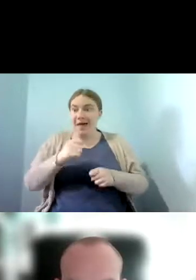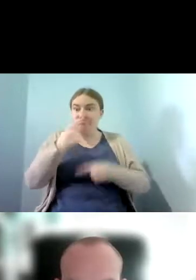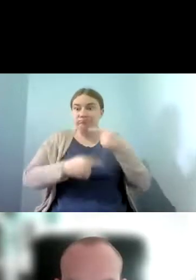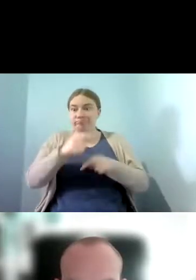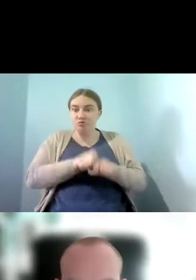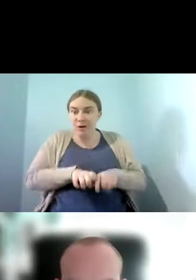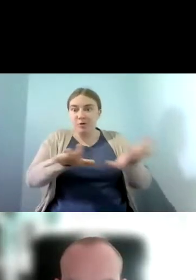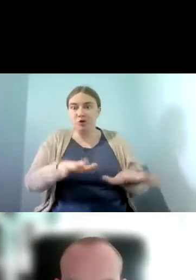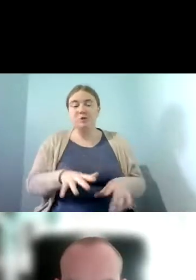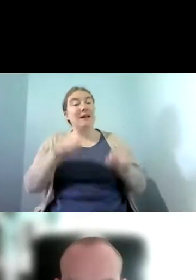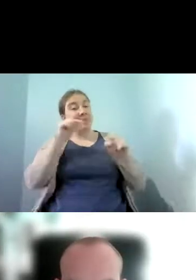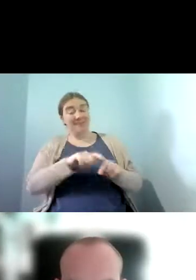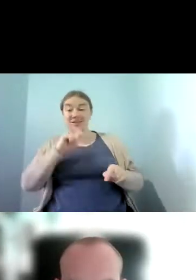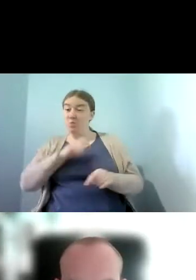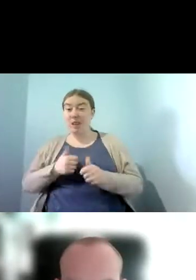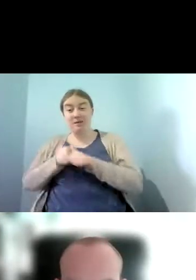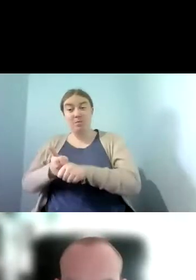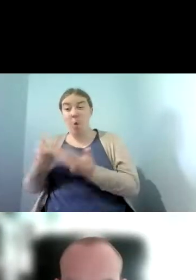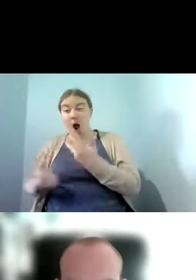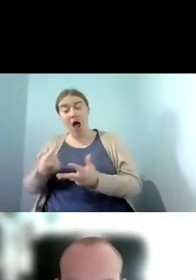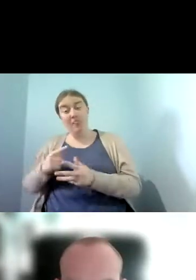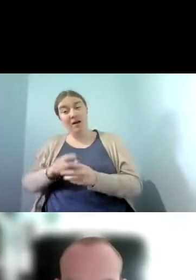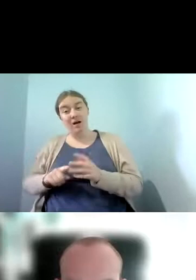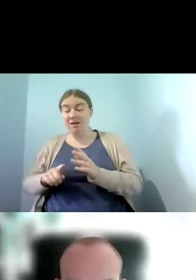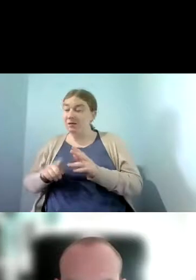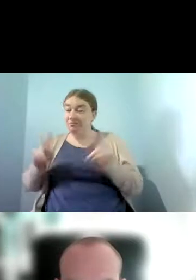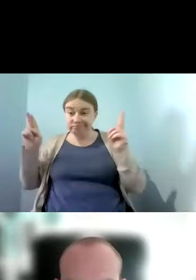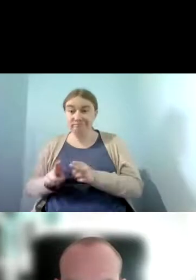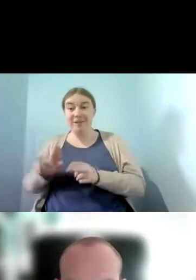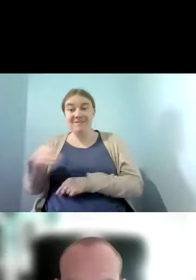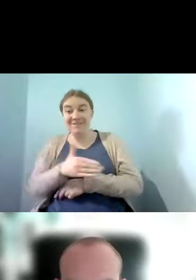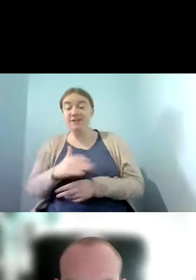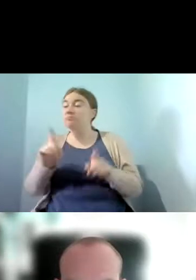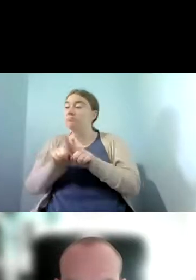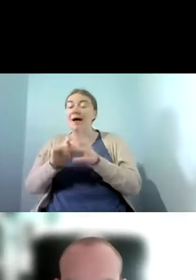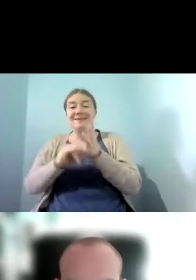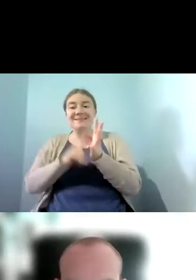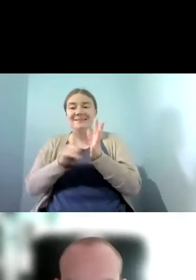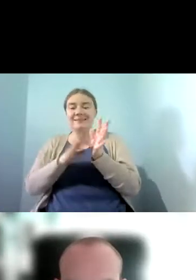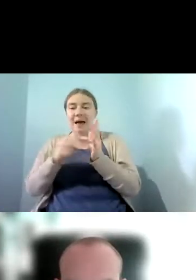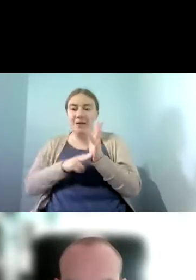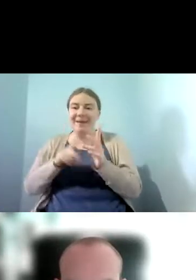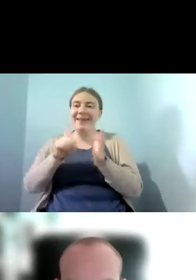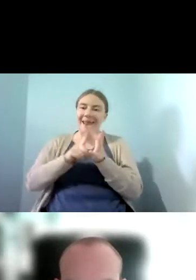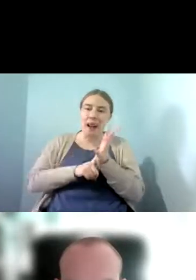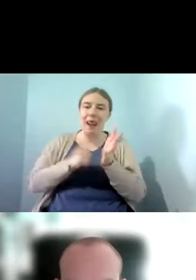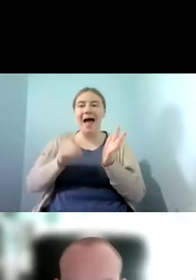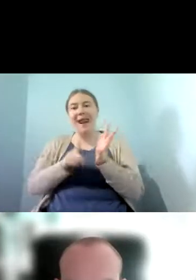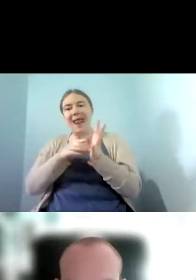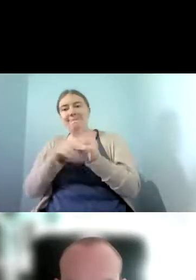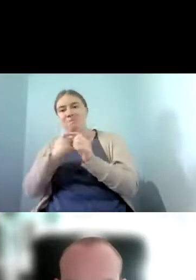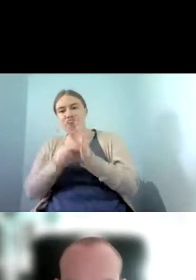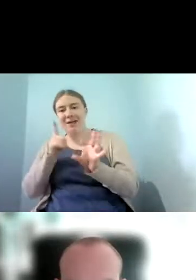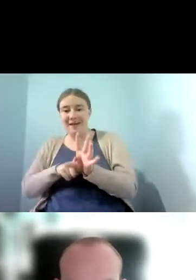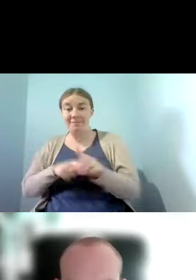other endangered fish species including salmon eel and lamprey the window in the fish pass will be used for